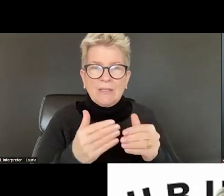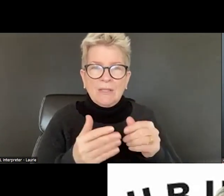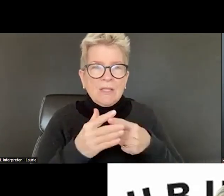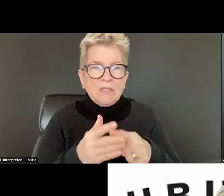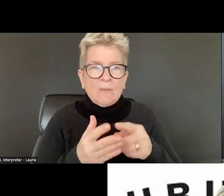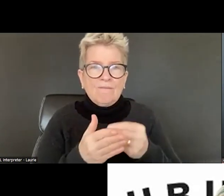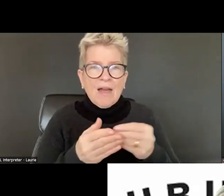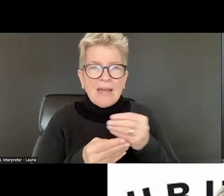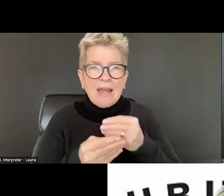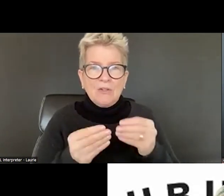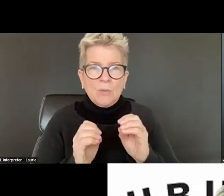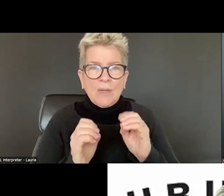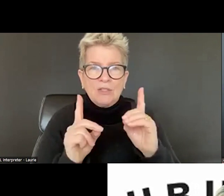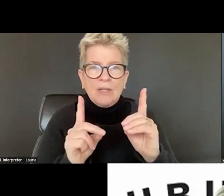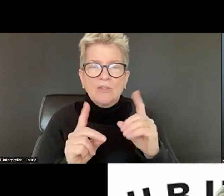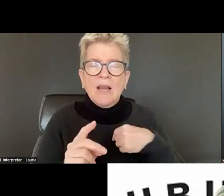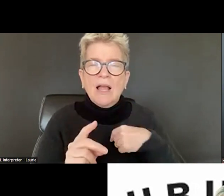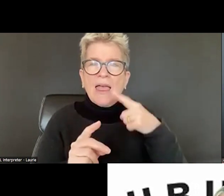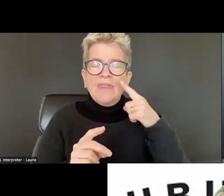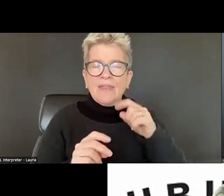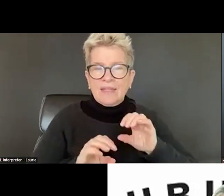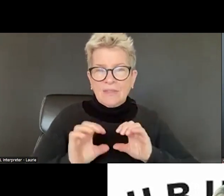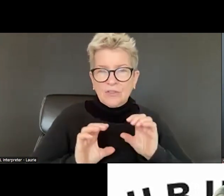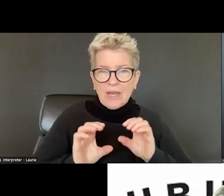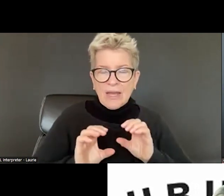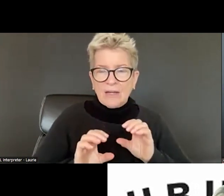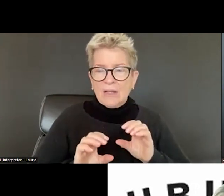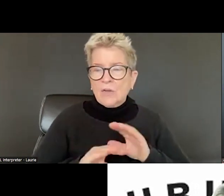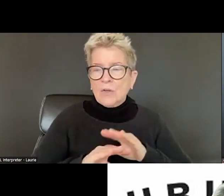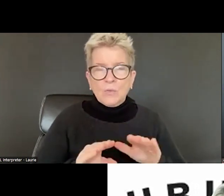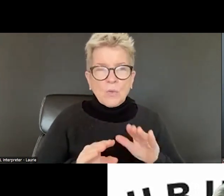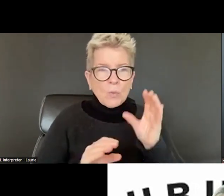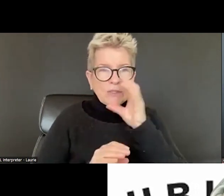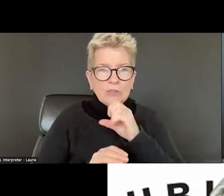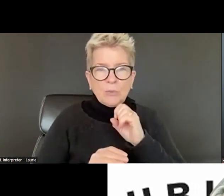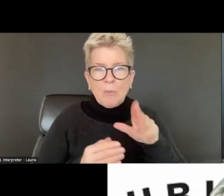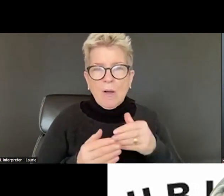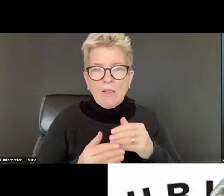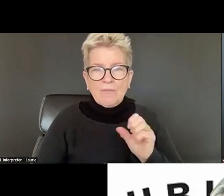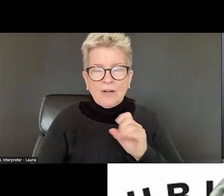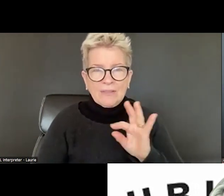think that we saw in the chat we shouldn't just assume that all of our staff are well educated